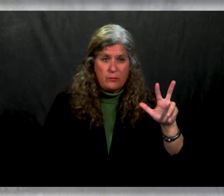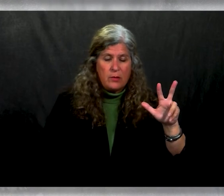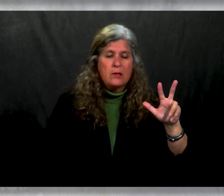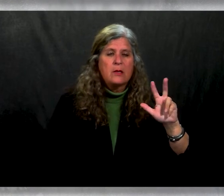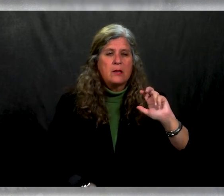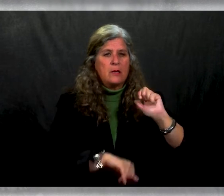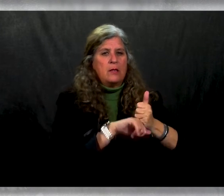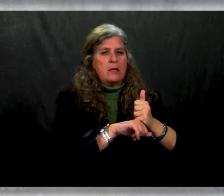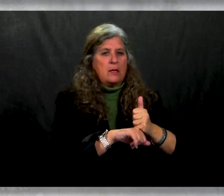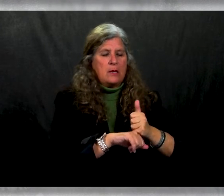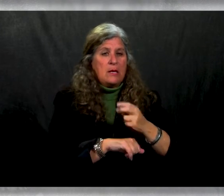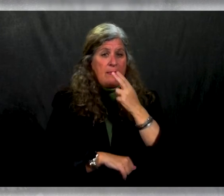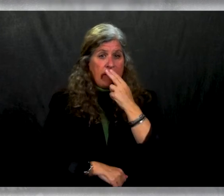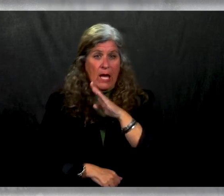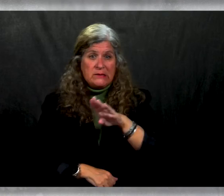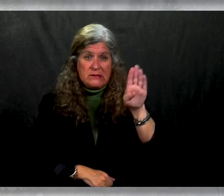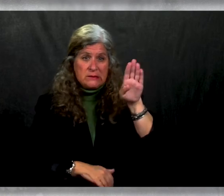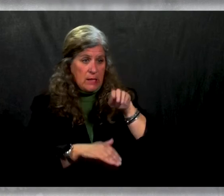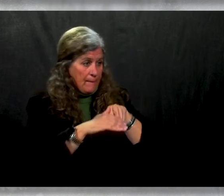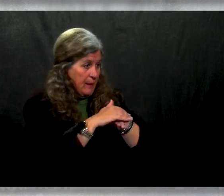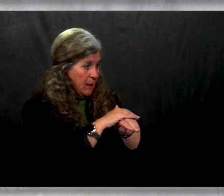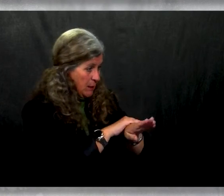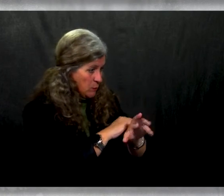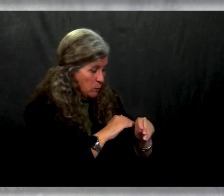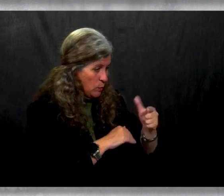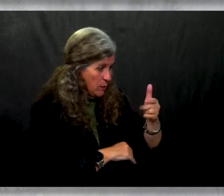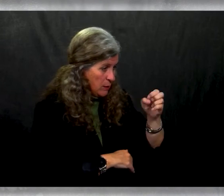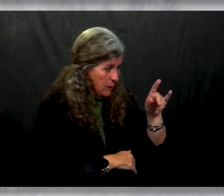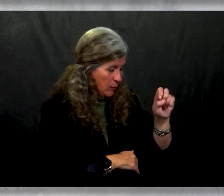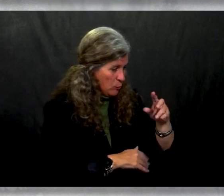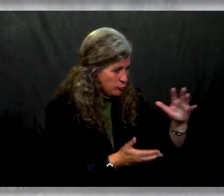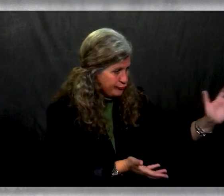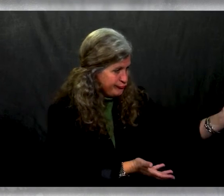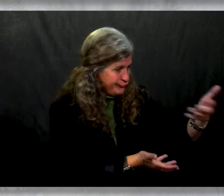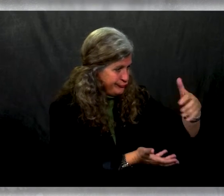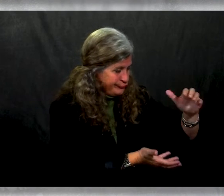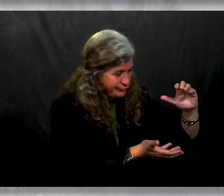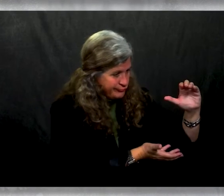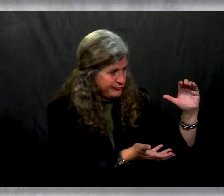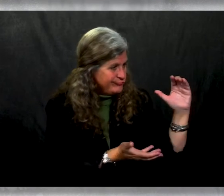Nazi forces attempted to come back into the ghetto to deport the remaining Jews here.